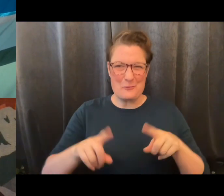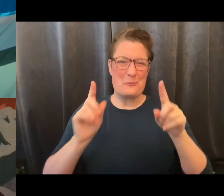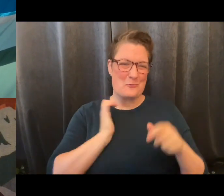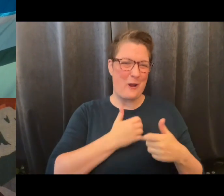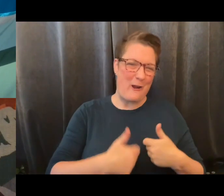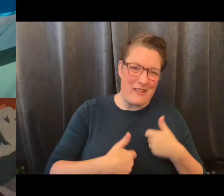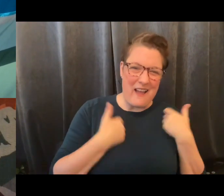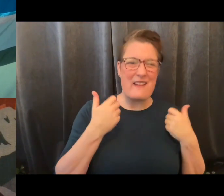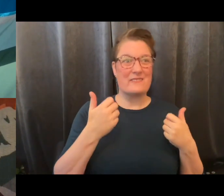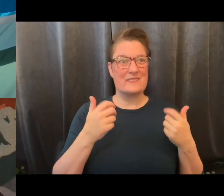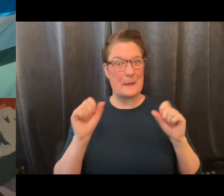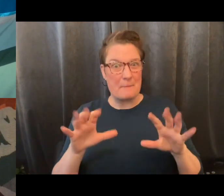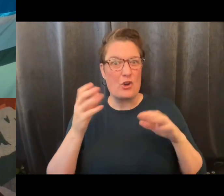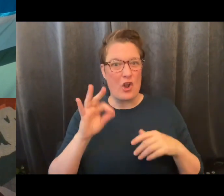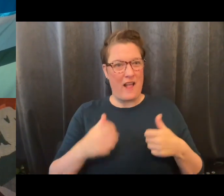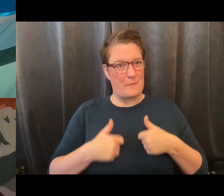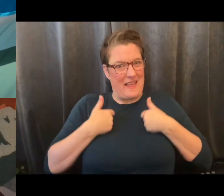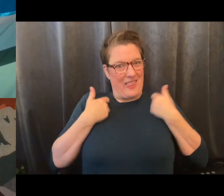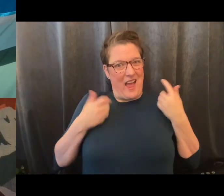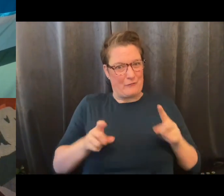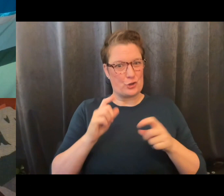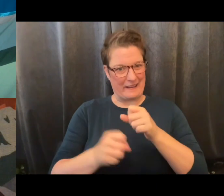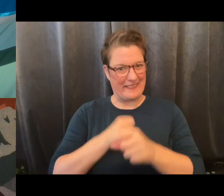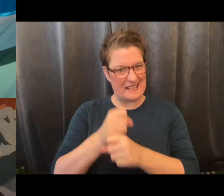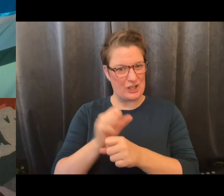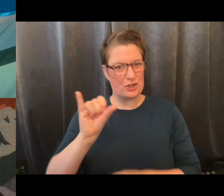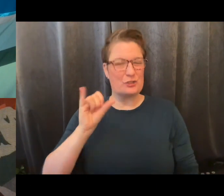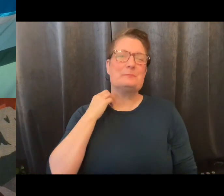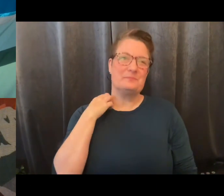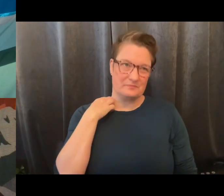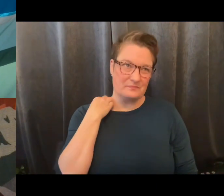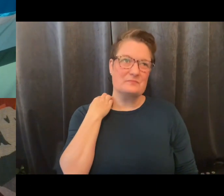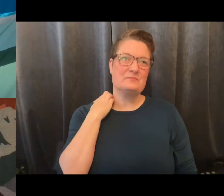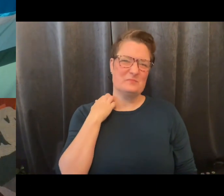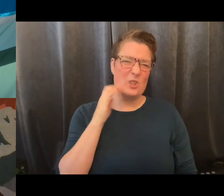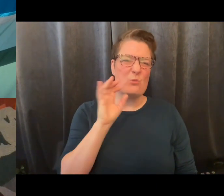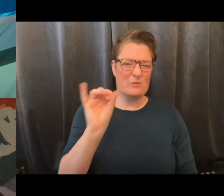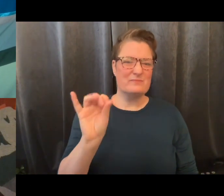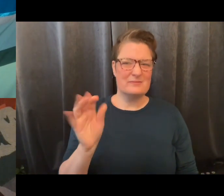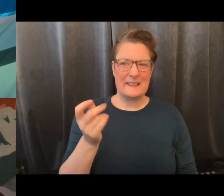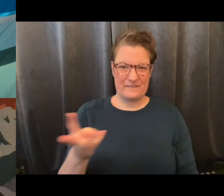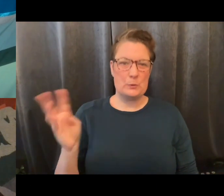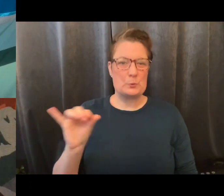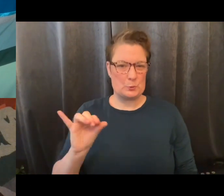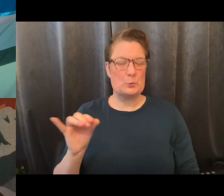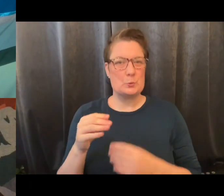So, um, some of I'll just read a couple of them to give people a taste of it.